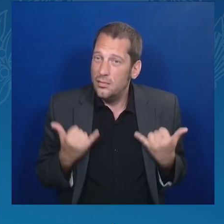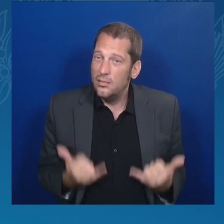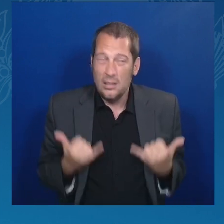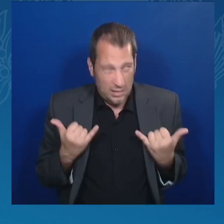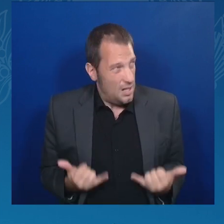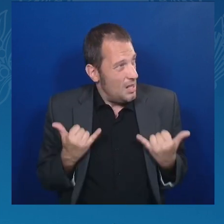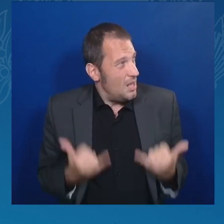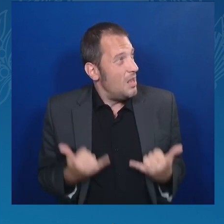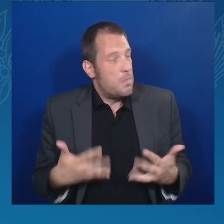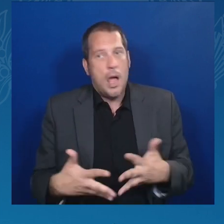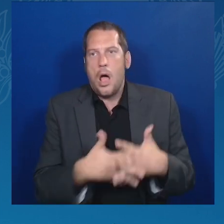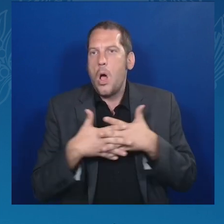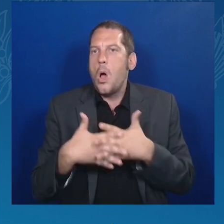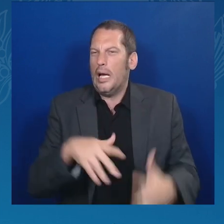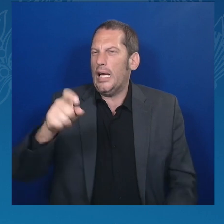We need you. We really do.